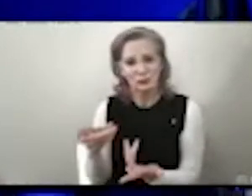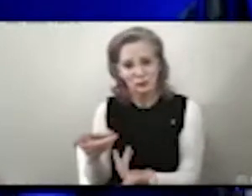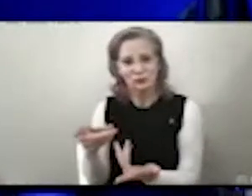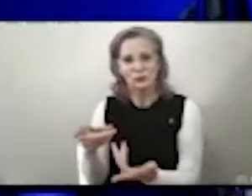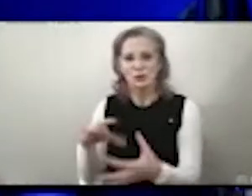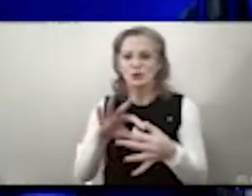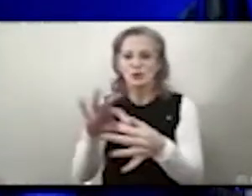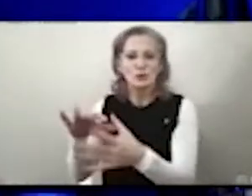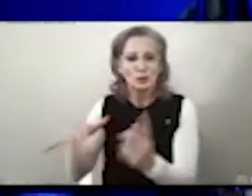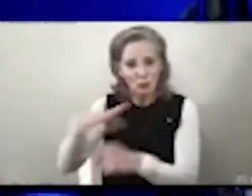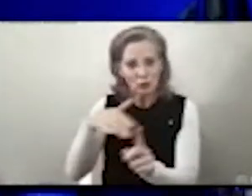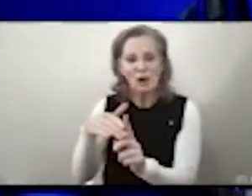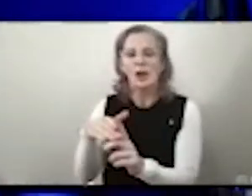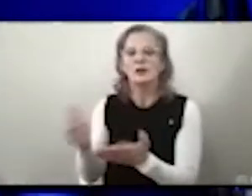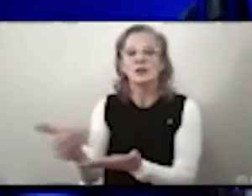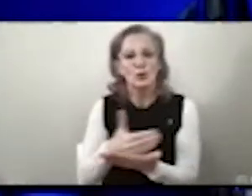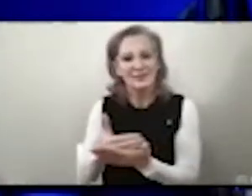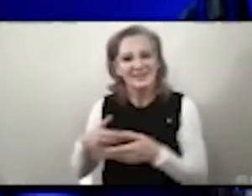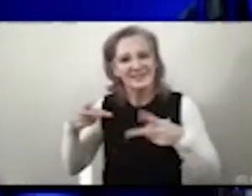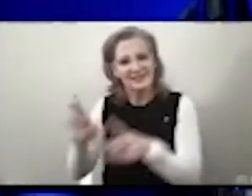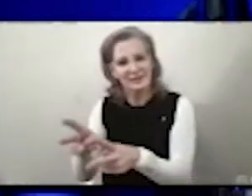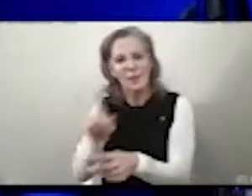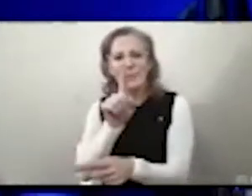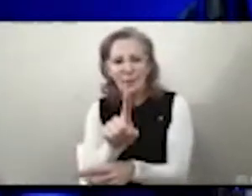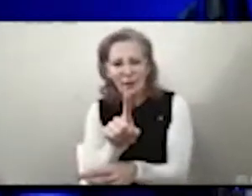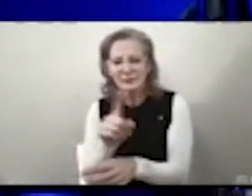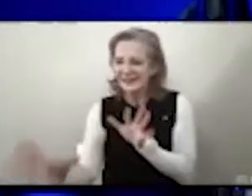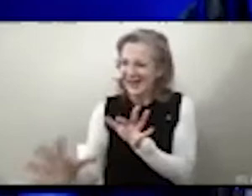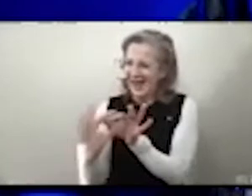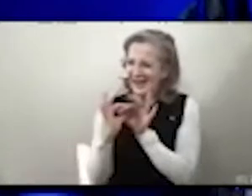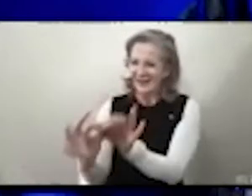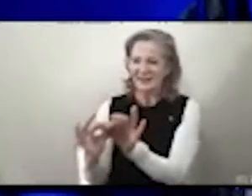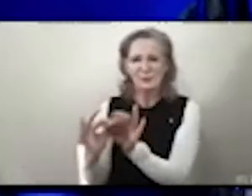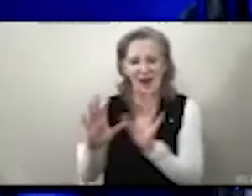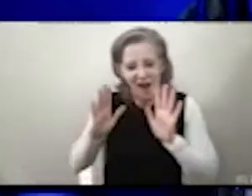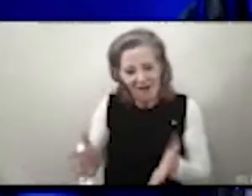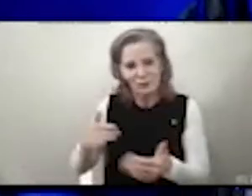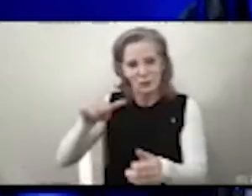needs to be better embedded across all policy areas and on an ongoing basis